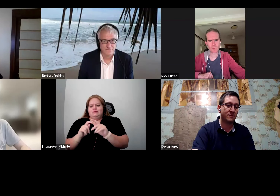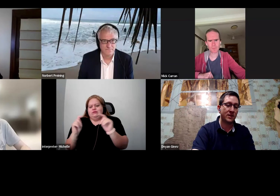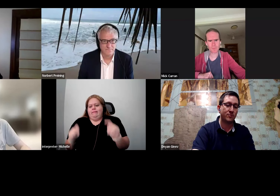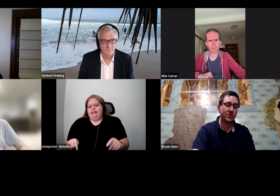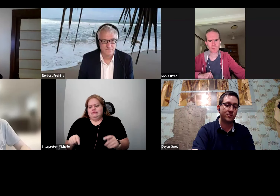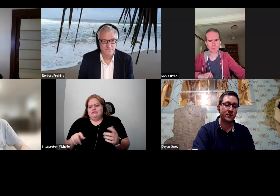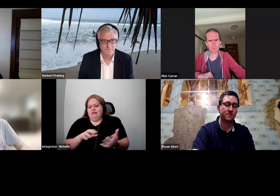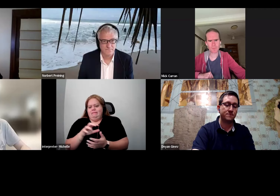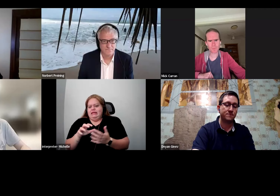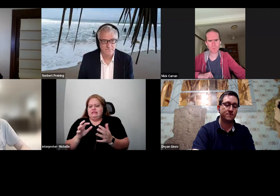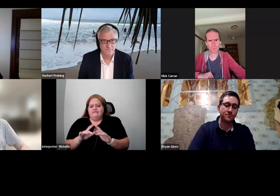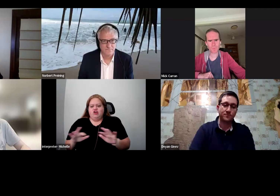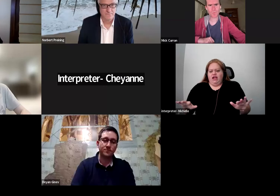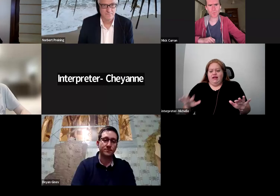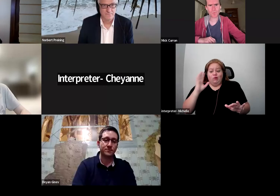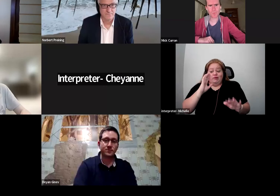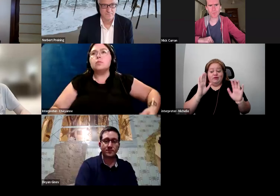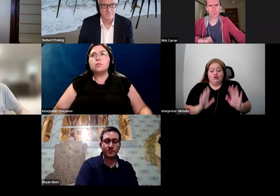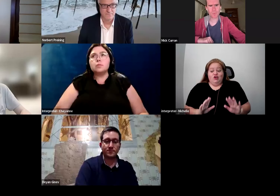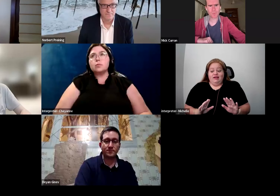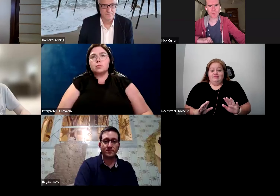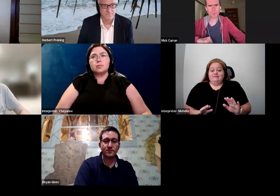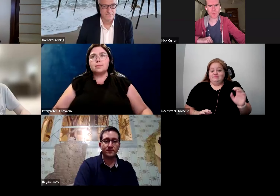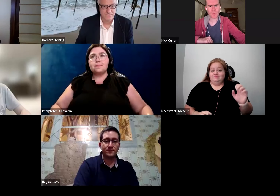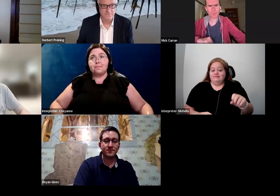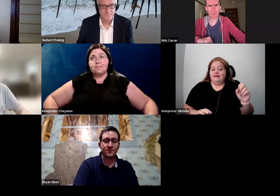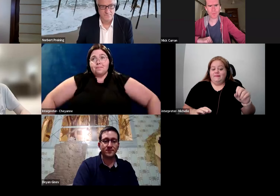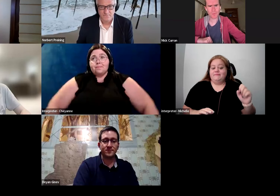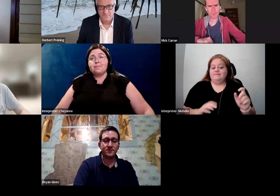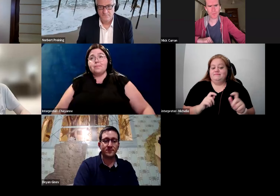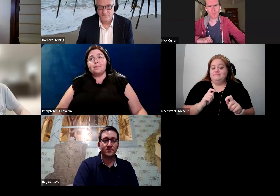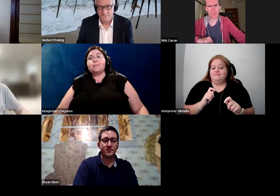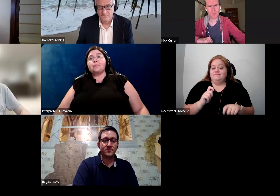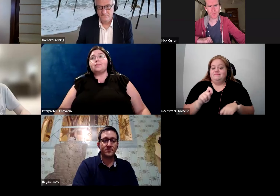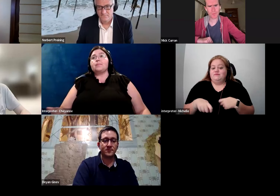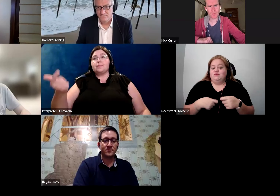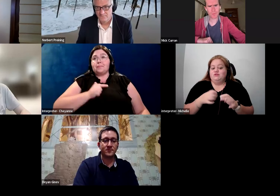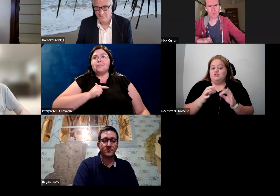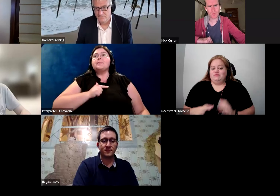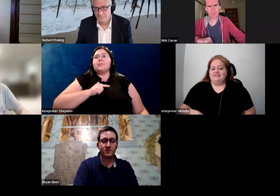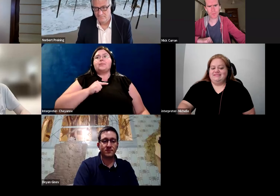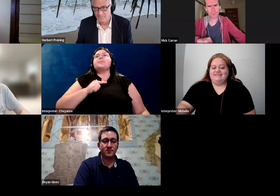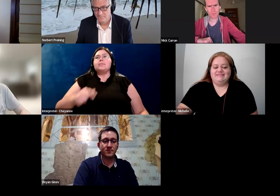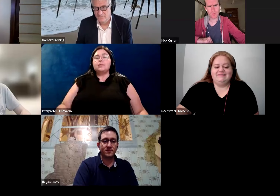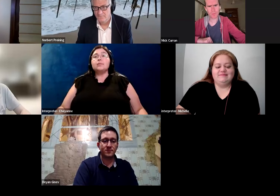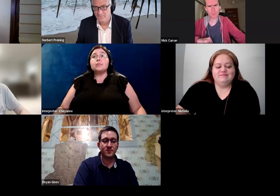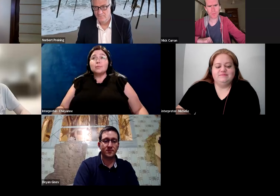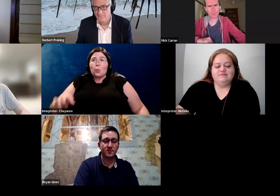available for everybody. Yeah. On that note of expanding the team,